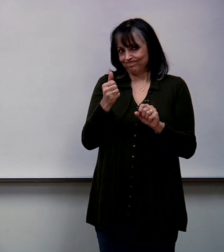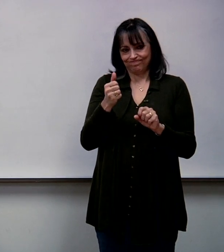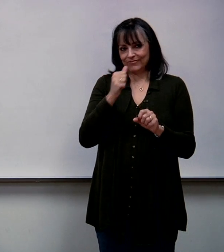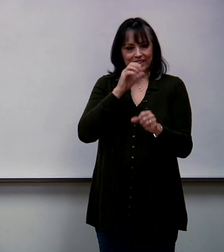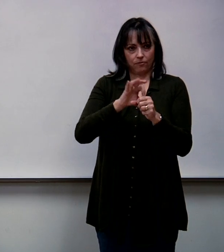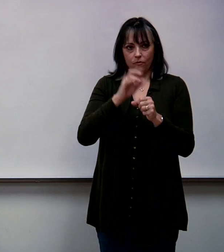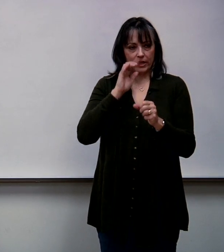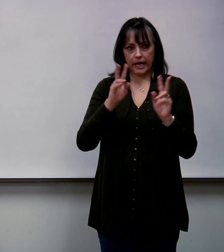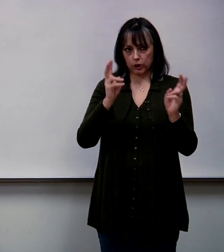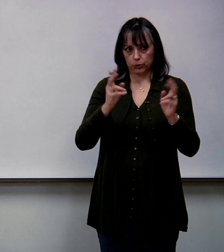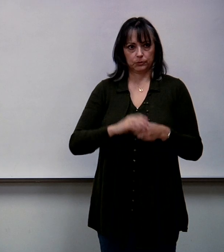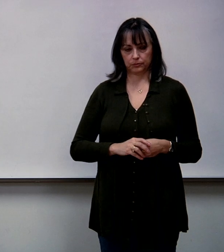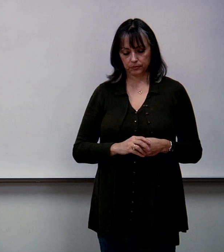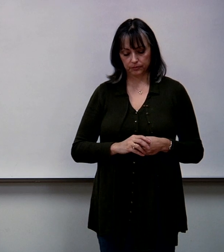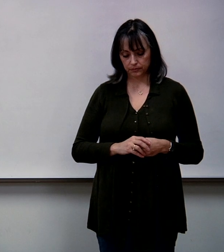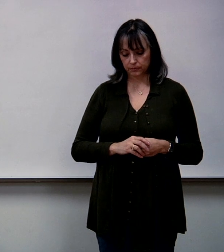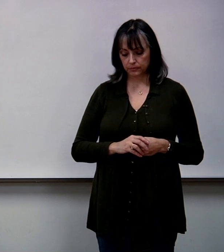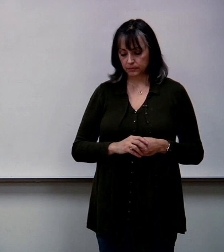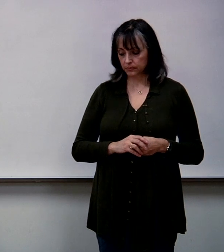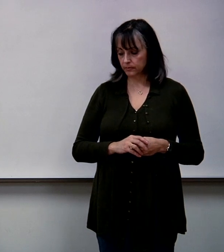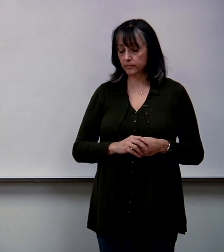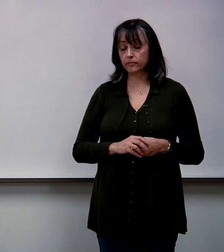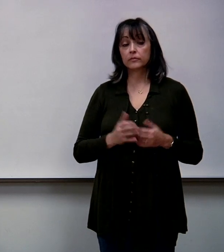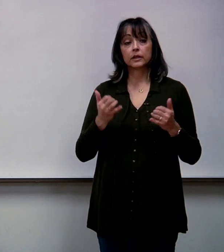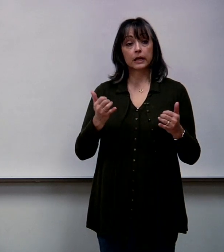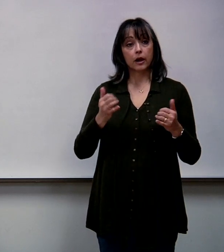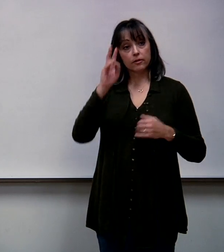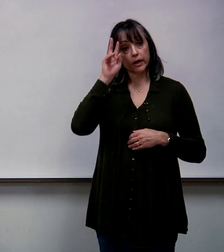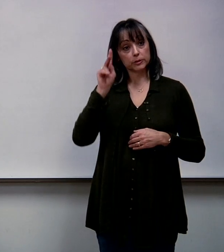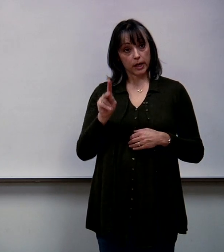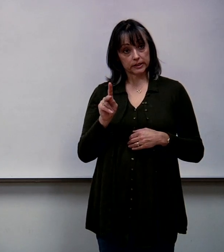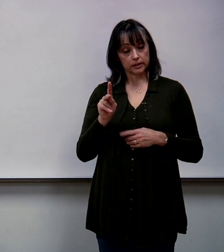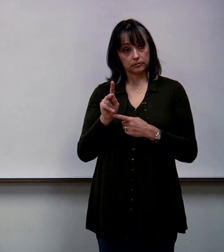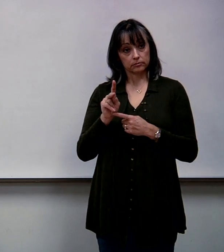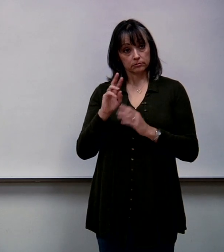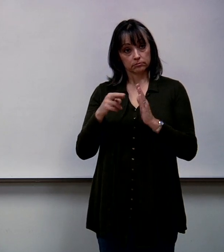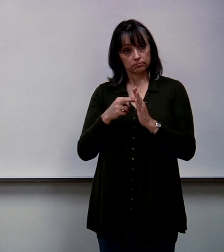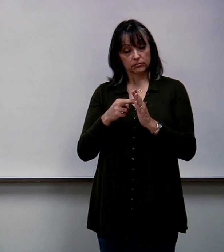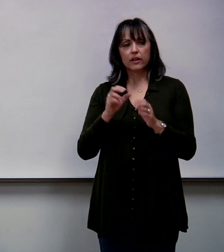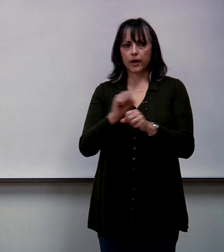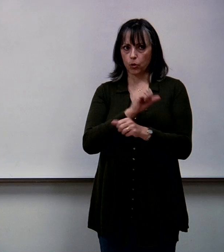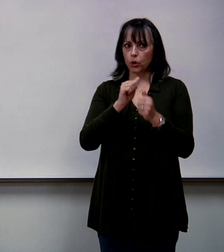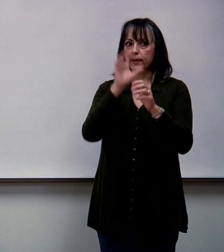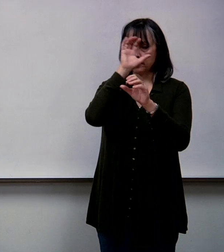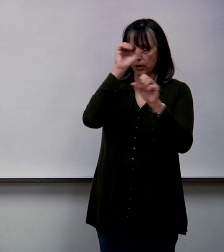particular issue. The vice president works very closely with the president to oversee